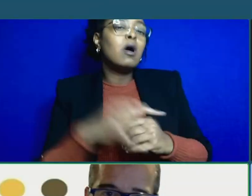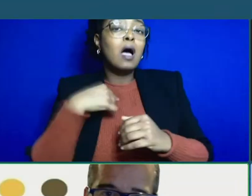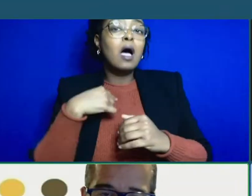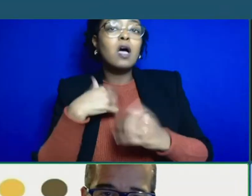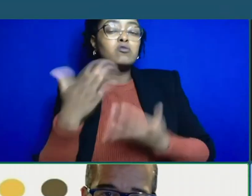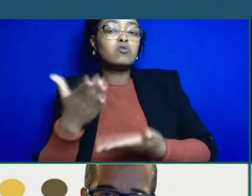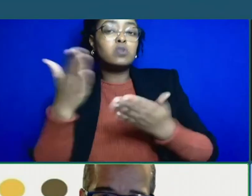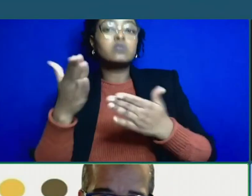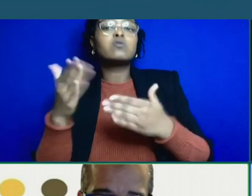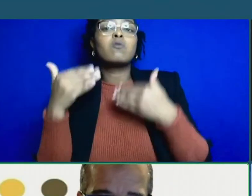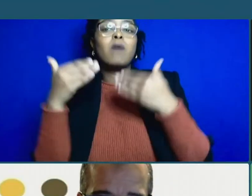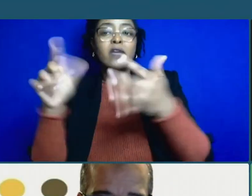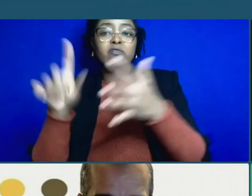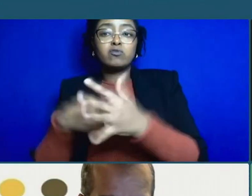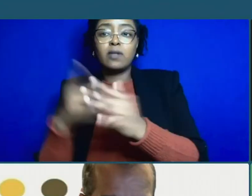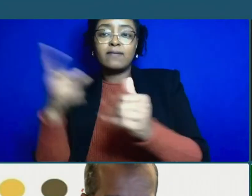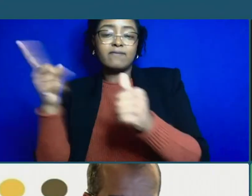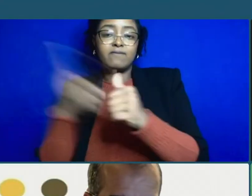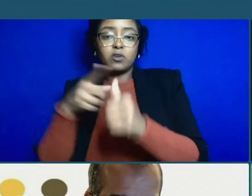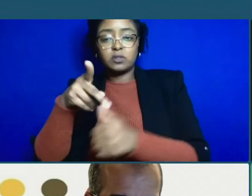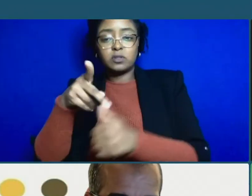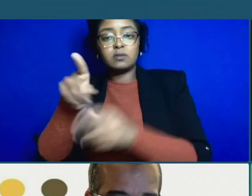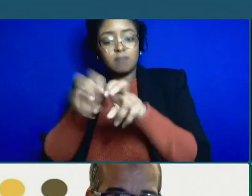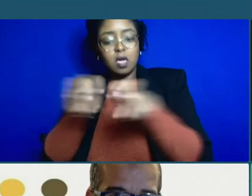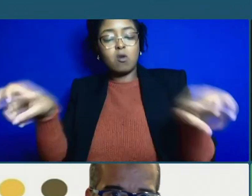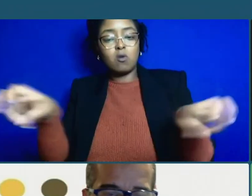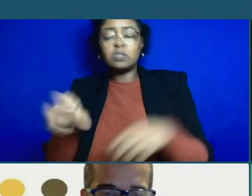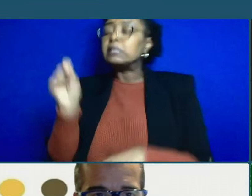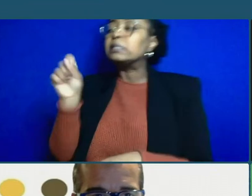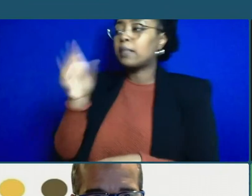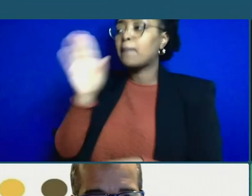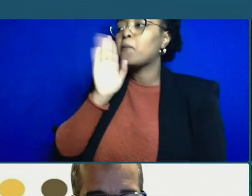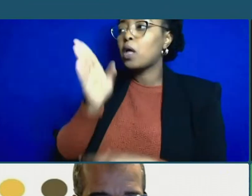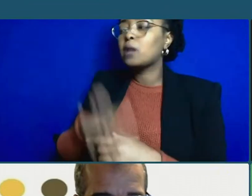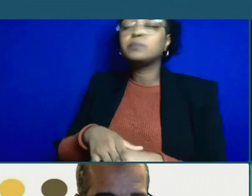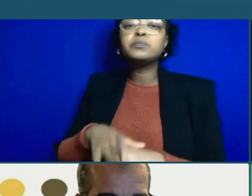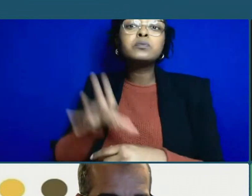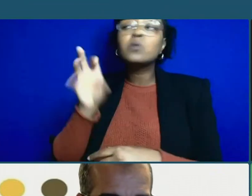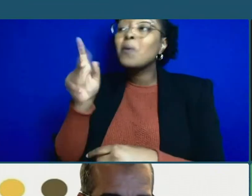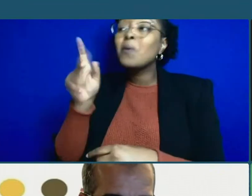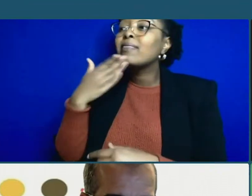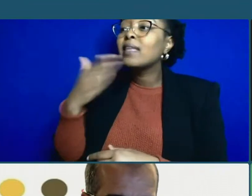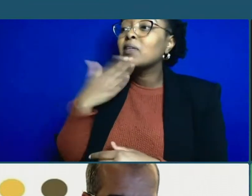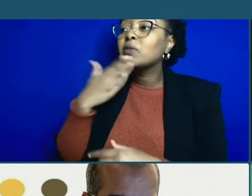Thank you very much. Doctor McKnight. Since we're late, I propose that we go directly to